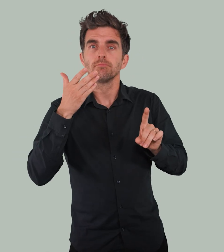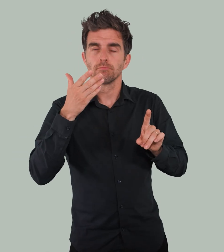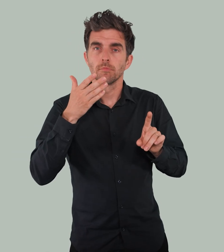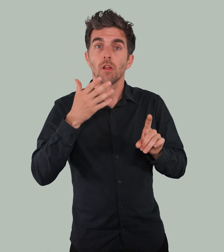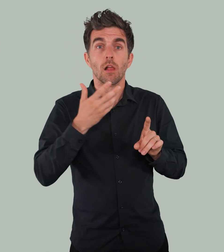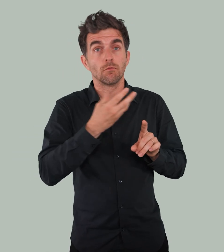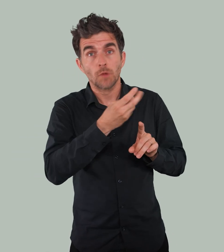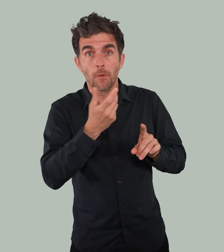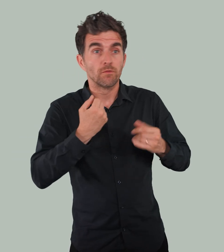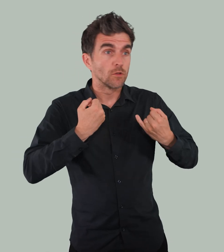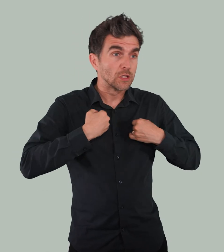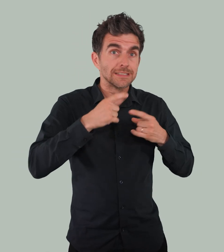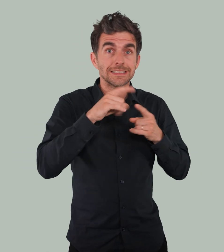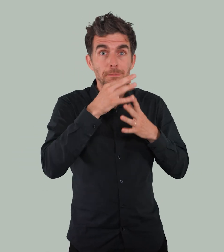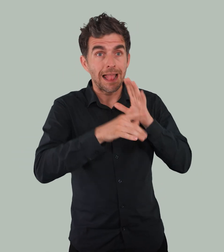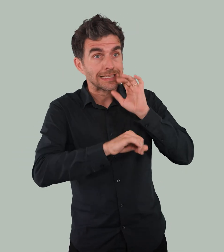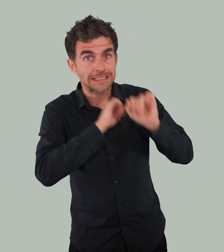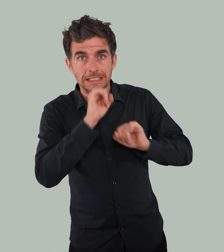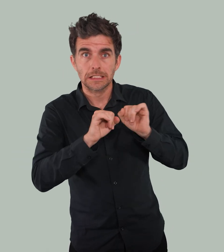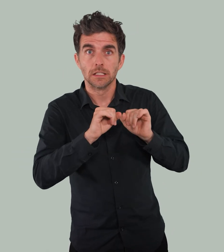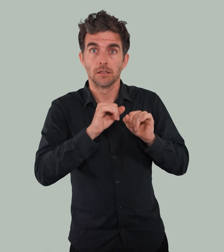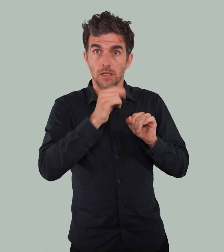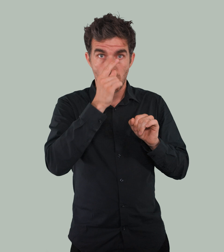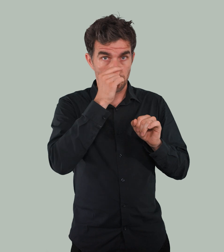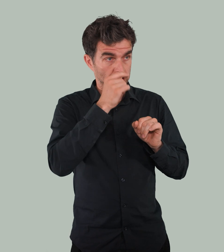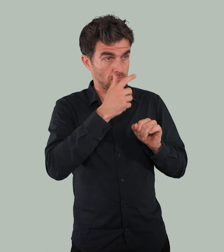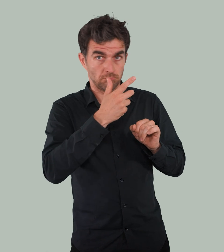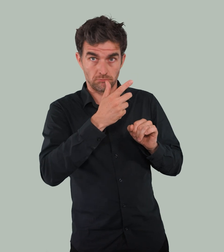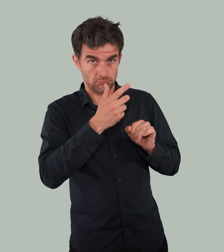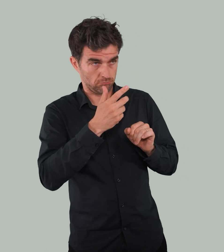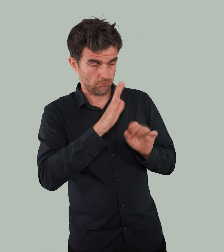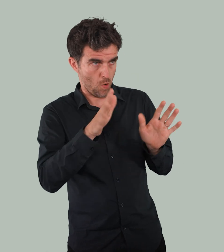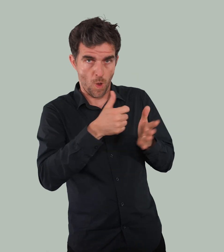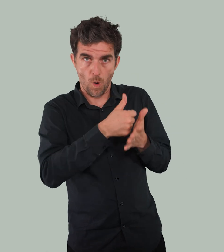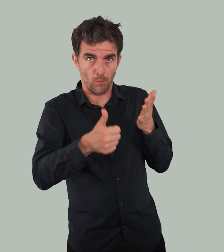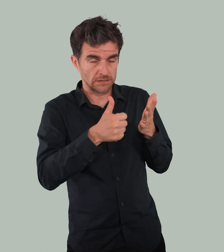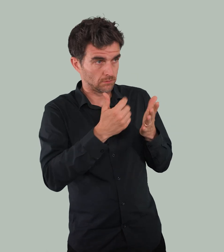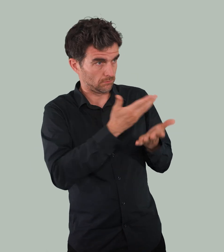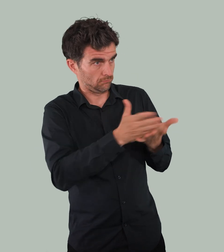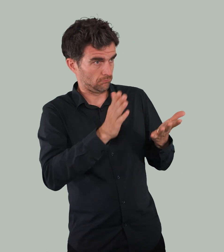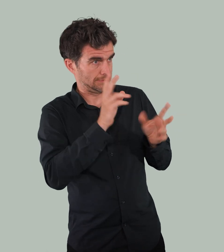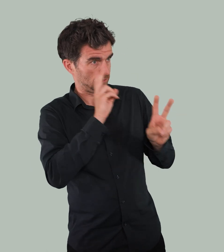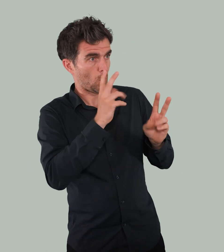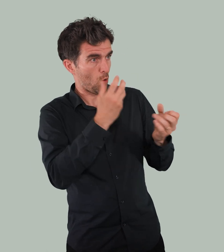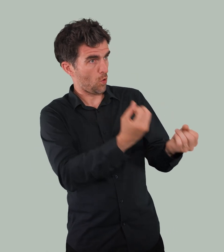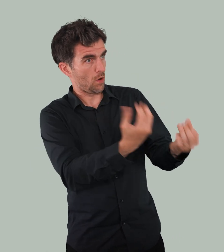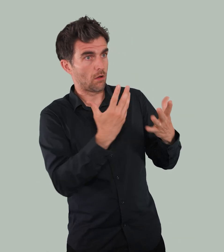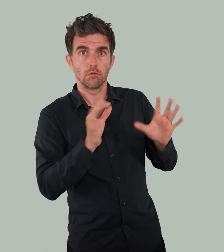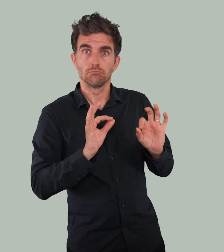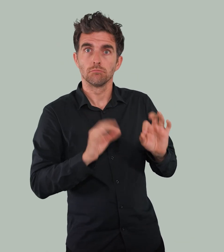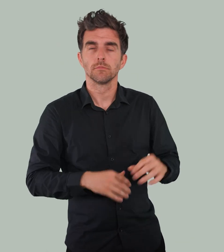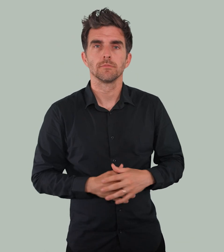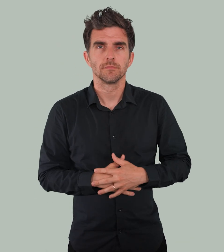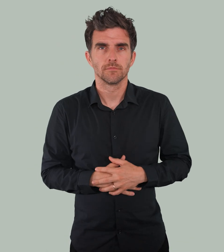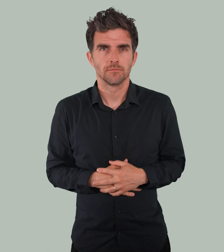particularly where conditions do not present in a consistent or visible way.